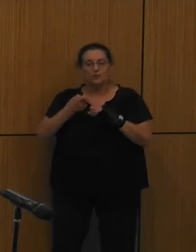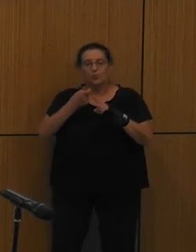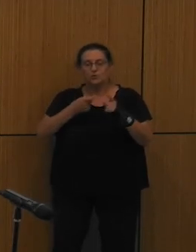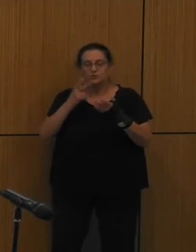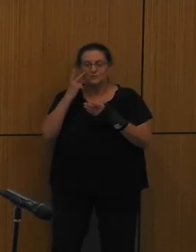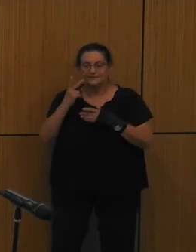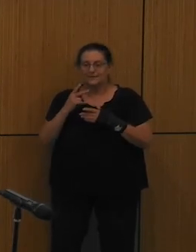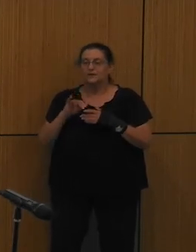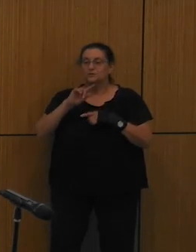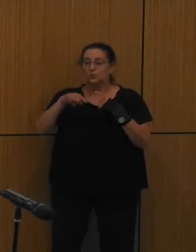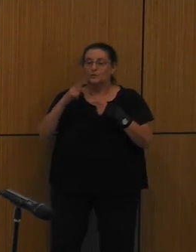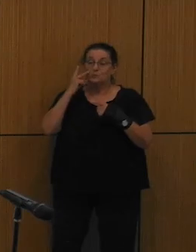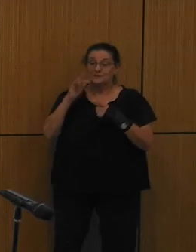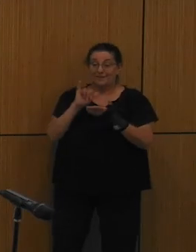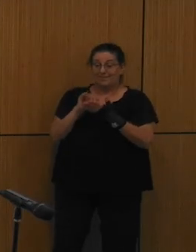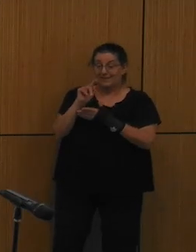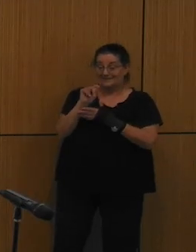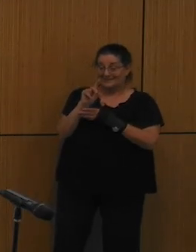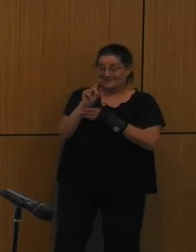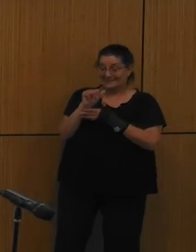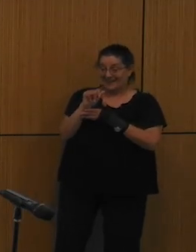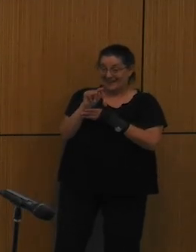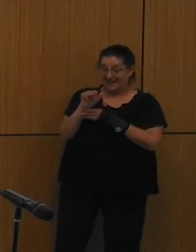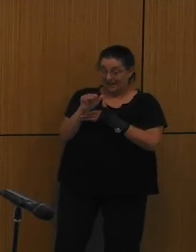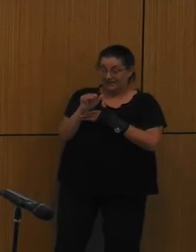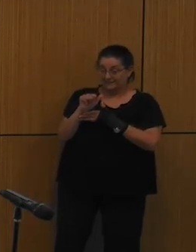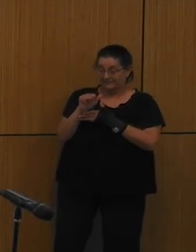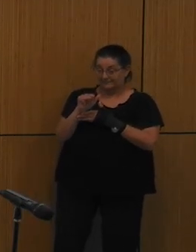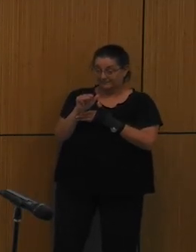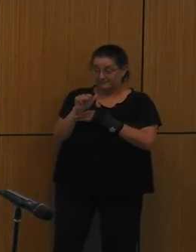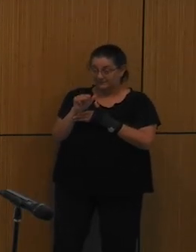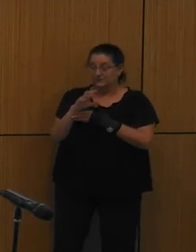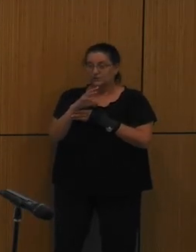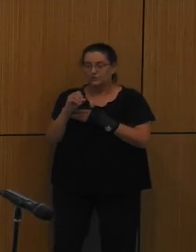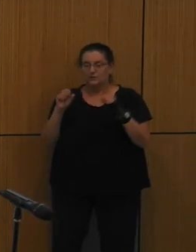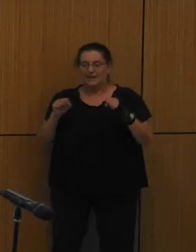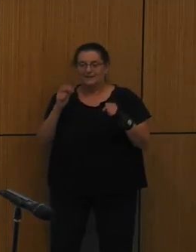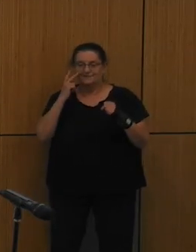this is kind of like real time ish data, just sort of scrolling through